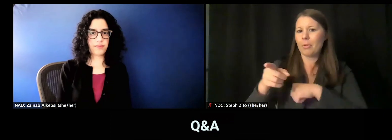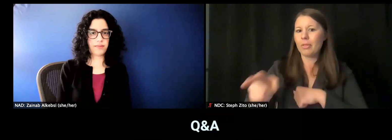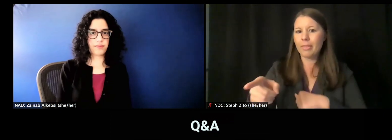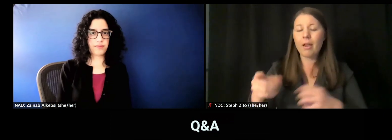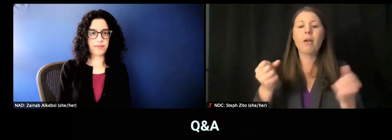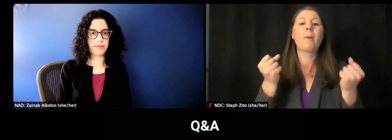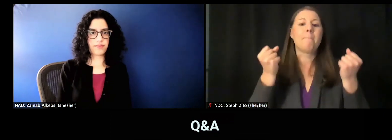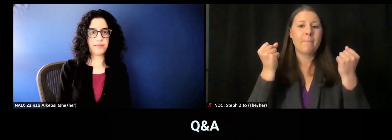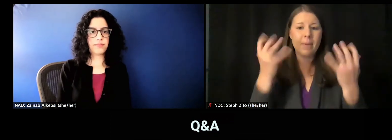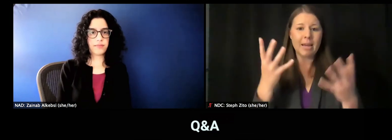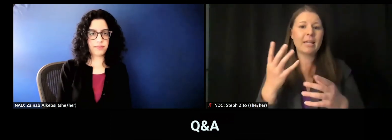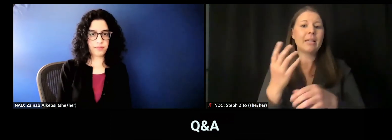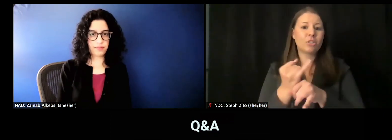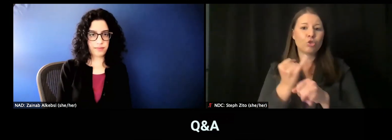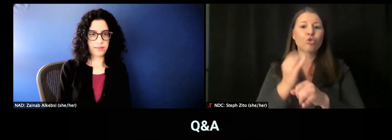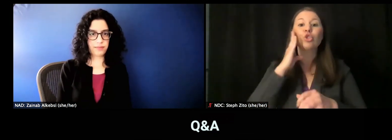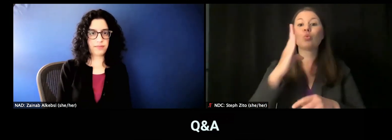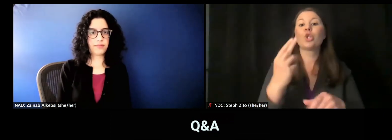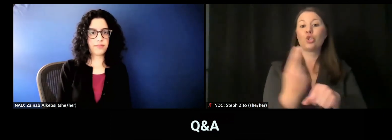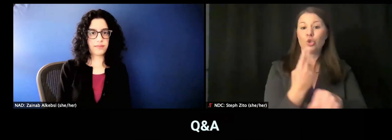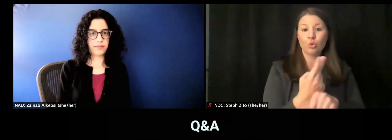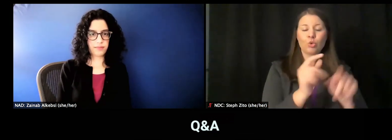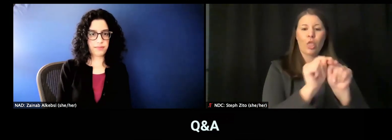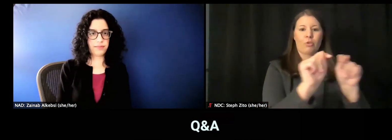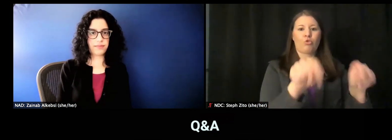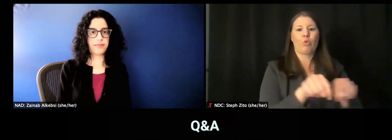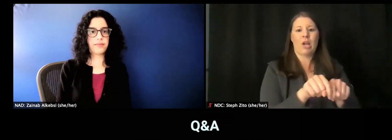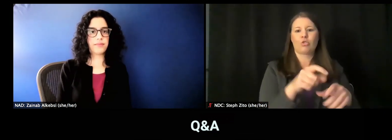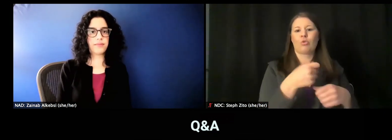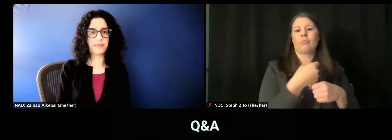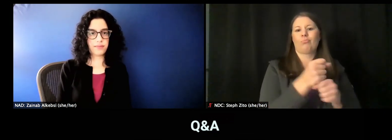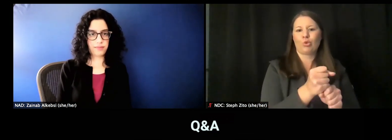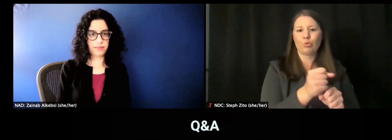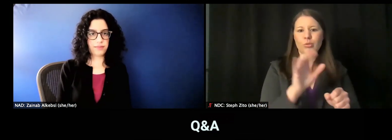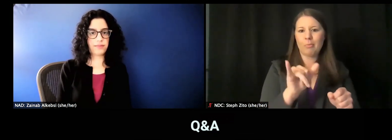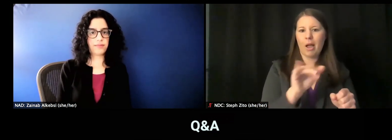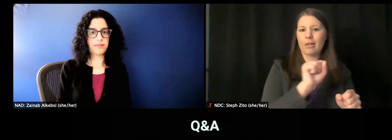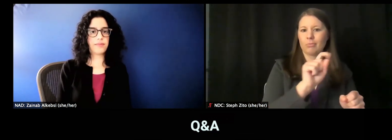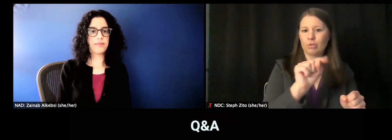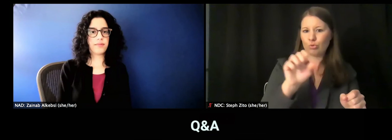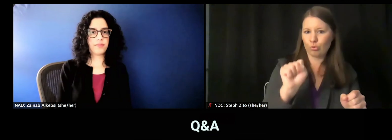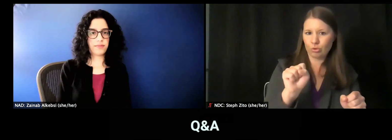are available on that recording as well because many institutions use a transcript produced